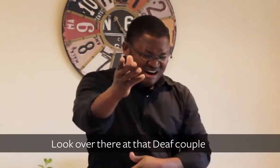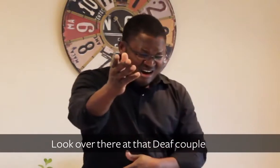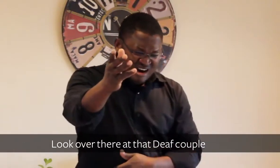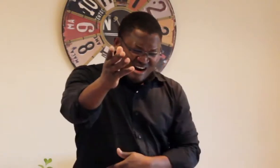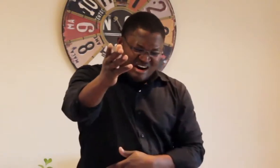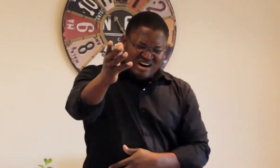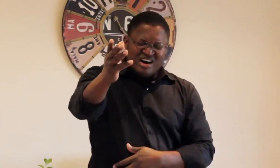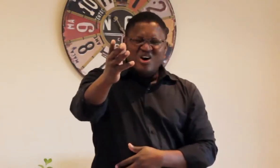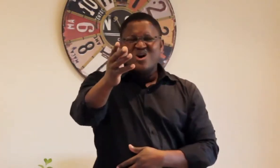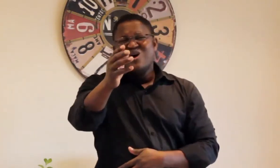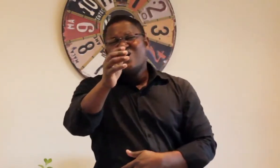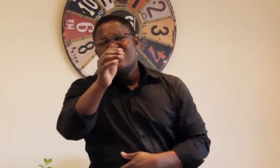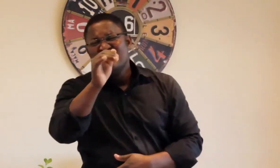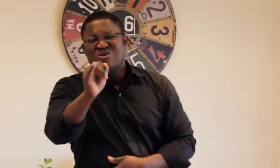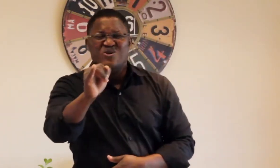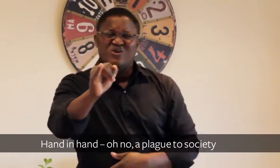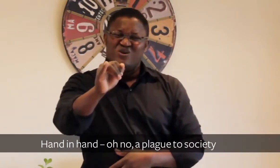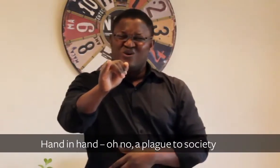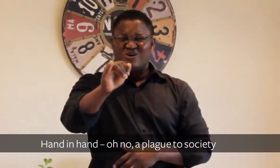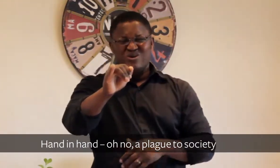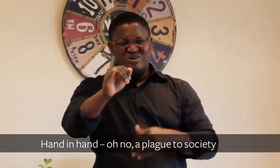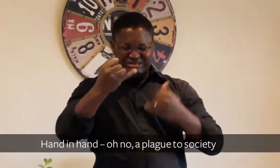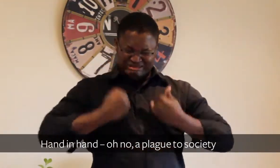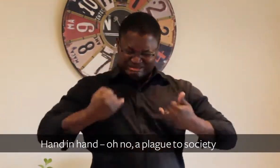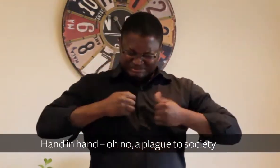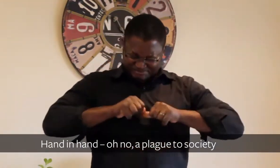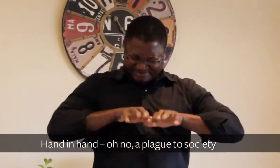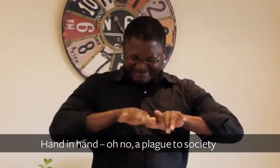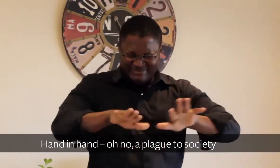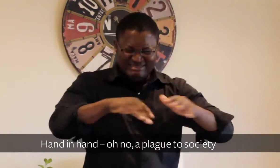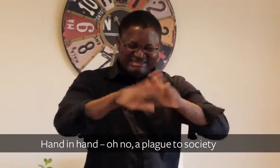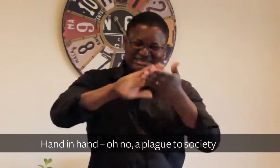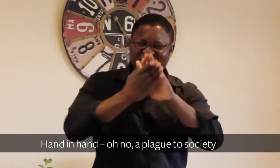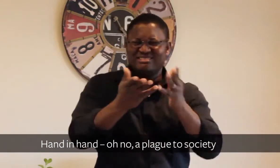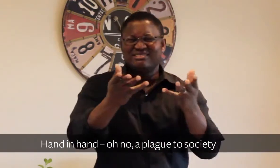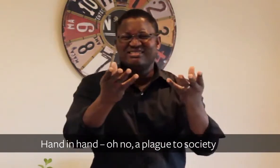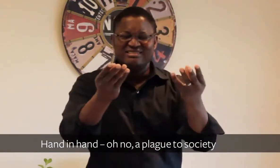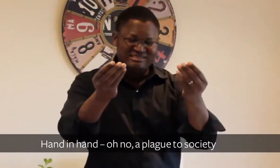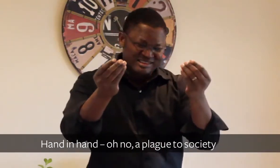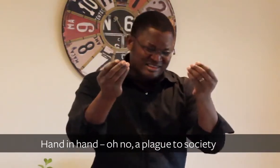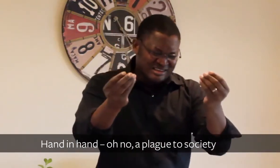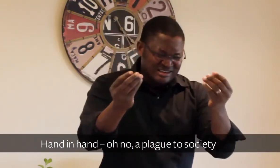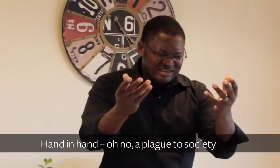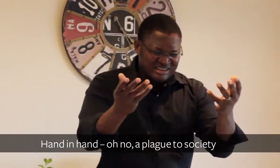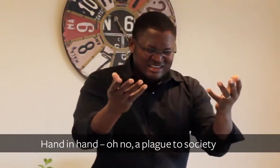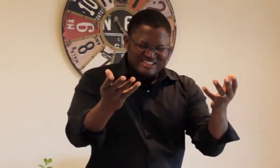Oh no, a plague to society